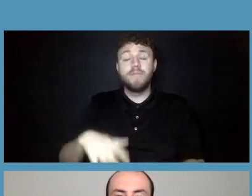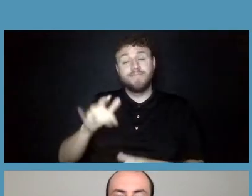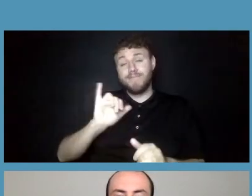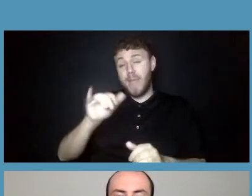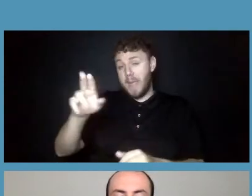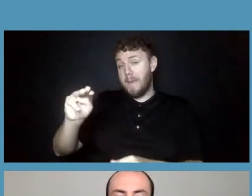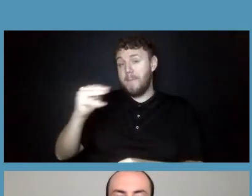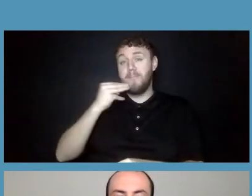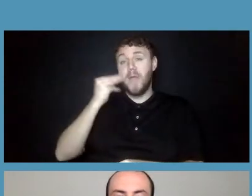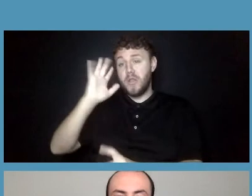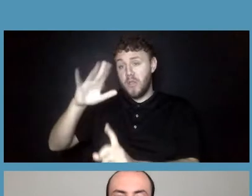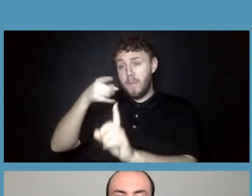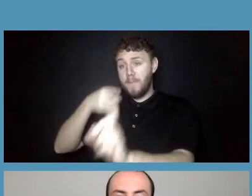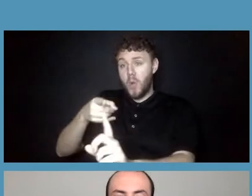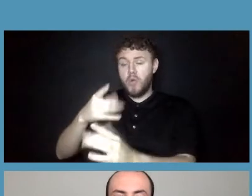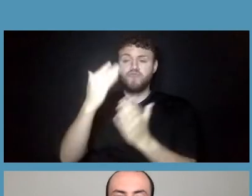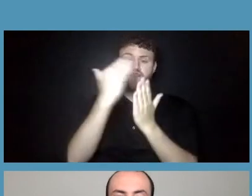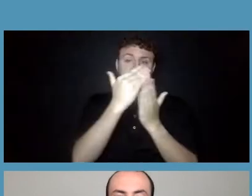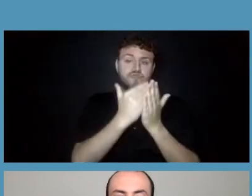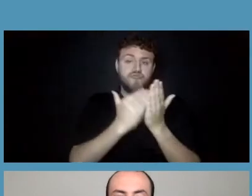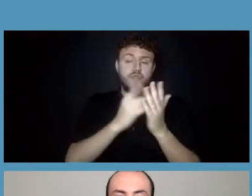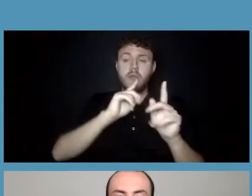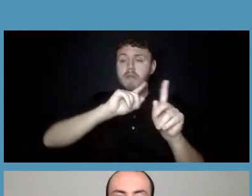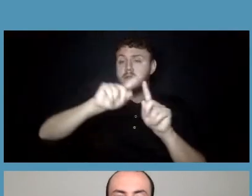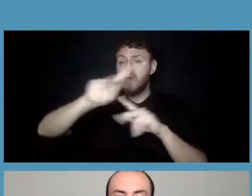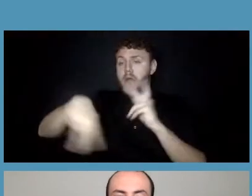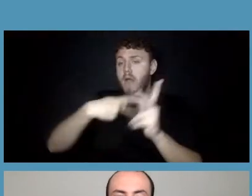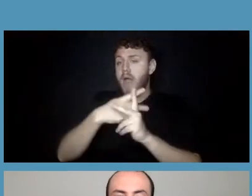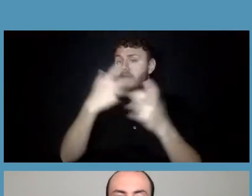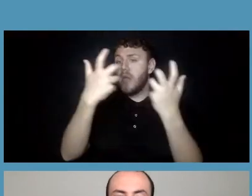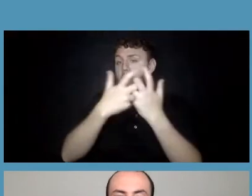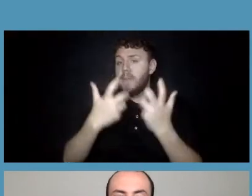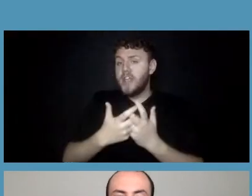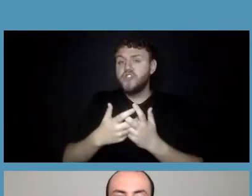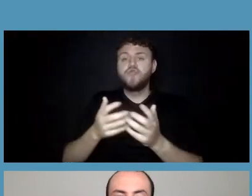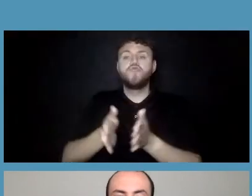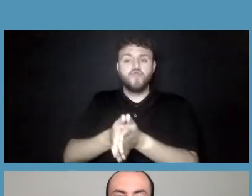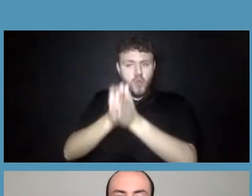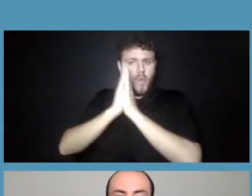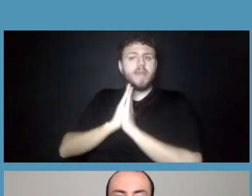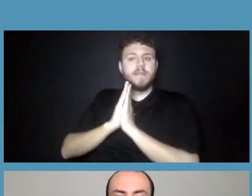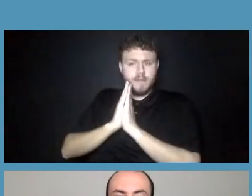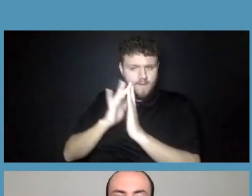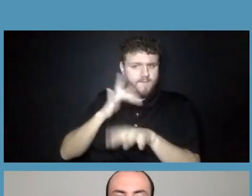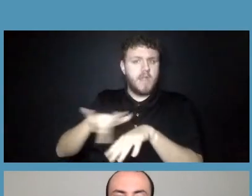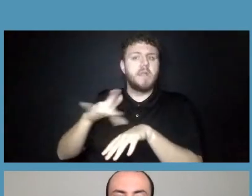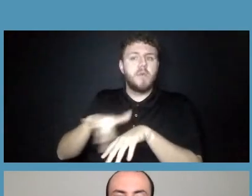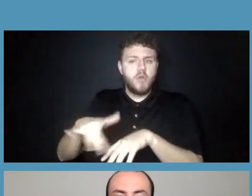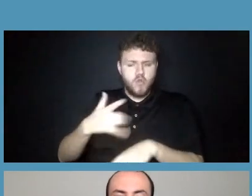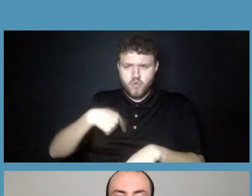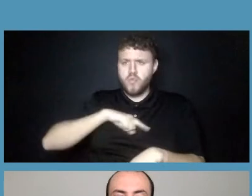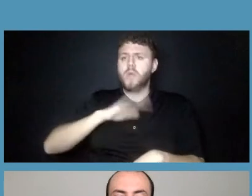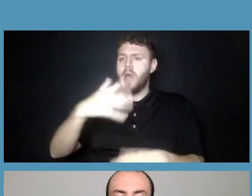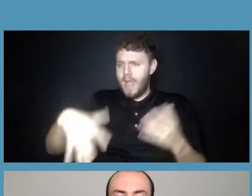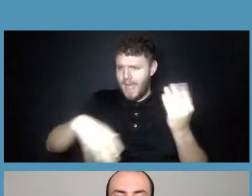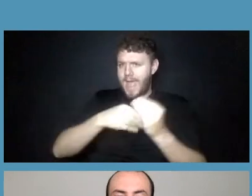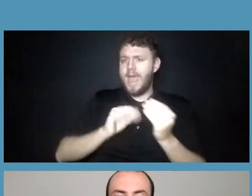accommodations available upon request is absolutely something that will be added to our marketing materials now.